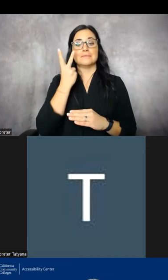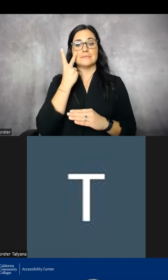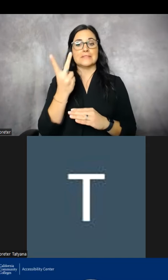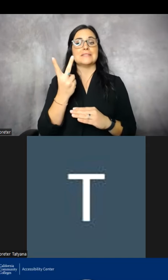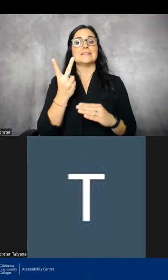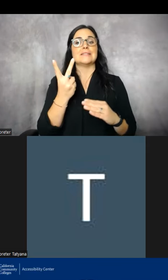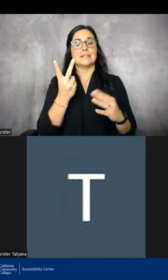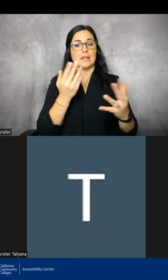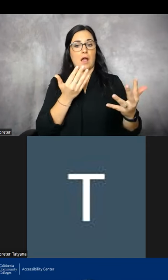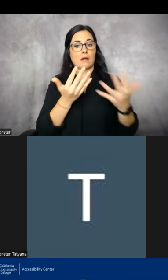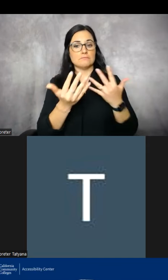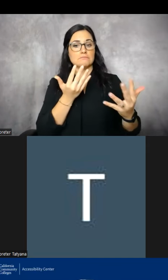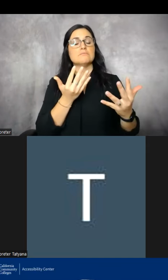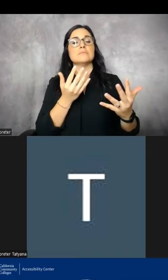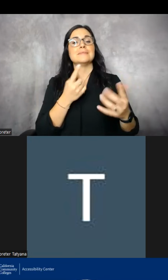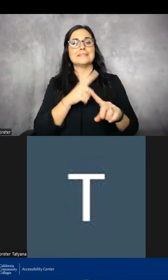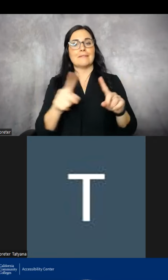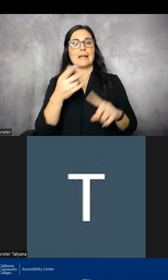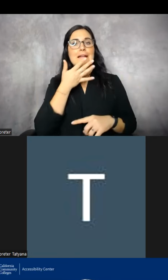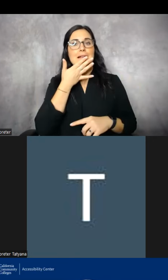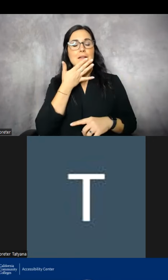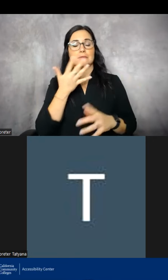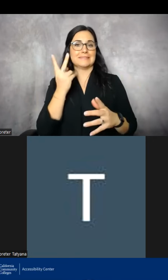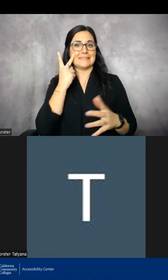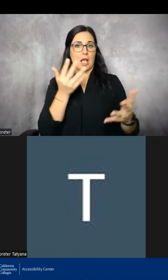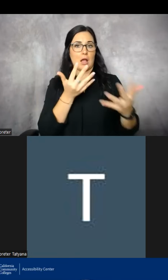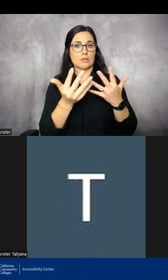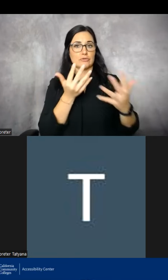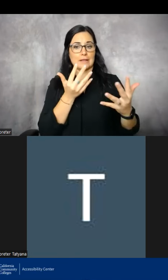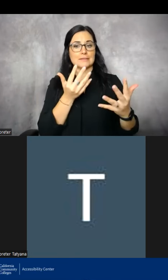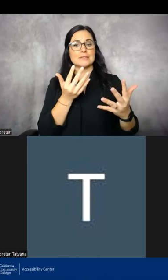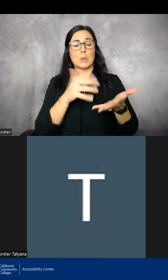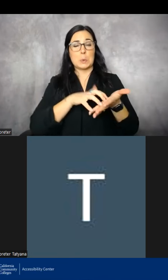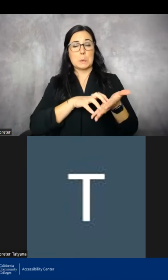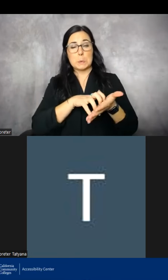that as the contrast becomes weaker, it's harder to read.